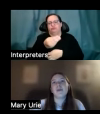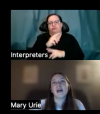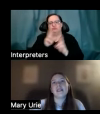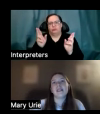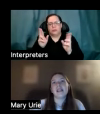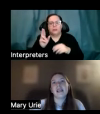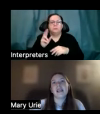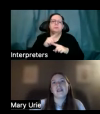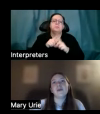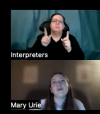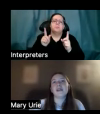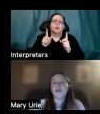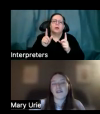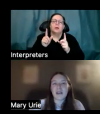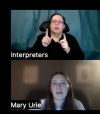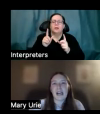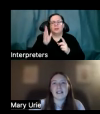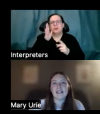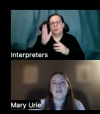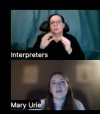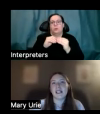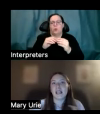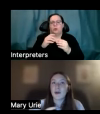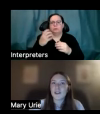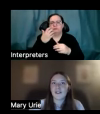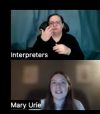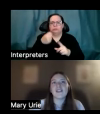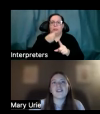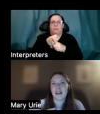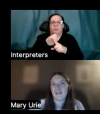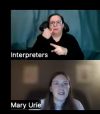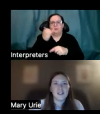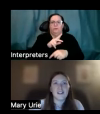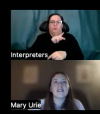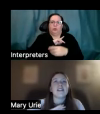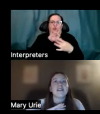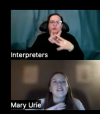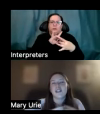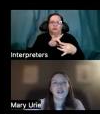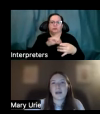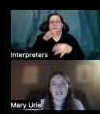But they you will make more of an impact if you're making that personal connection rather than just sheet Getting a bunch of